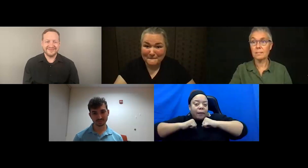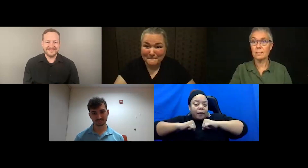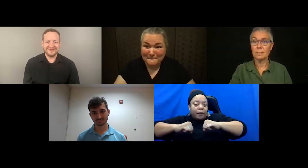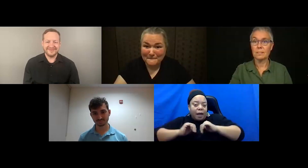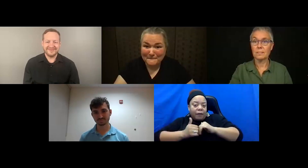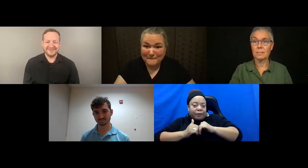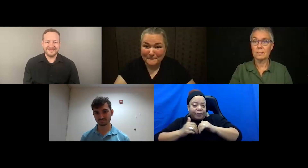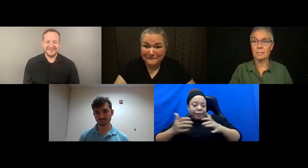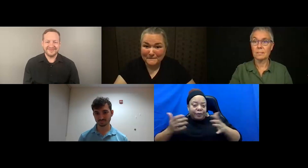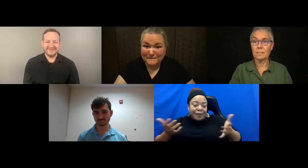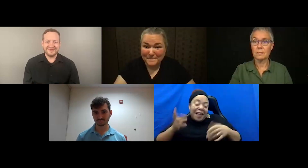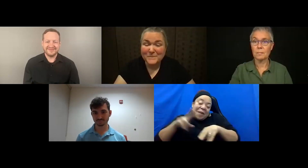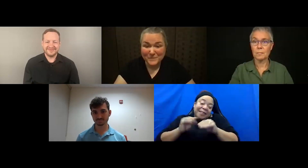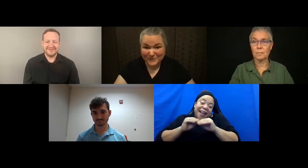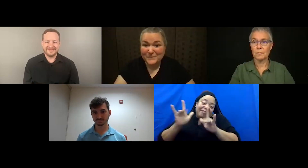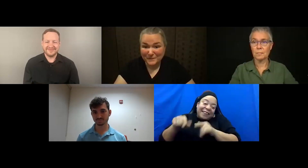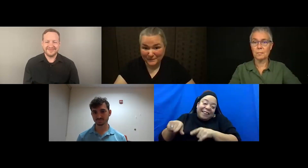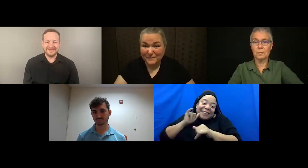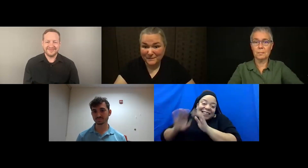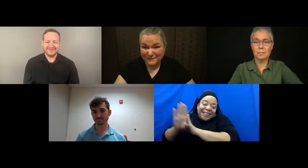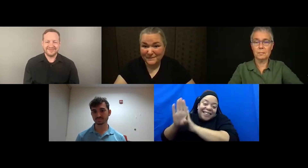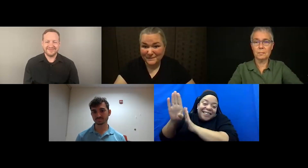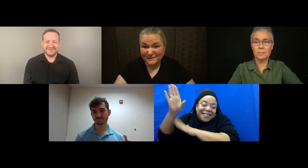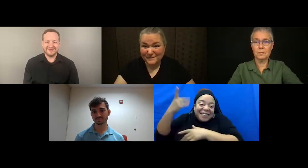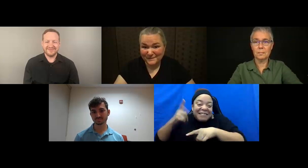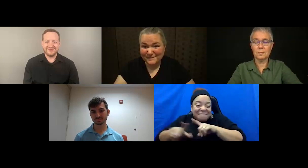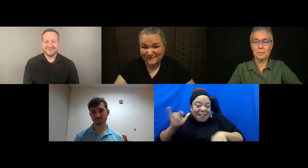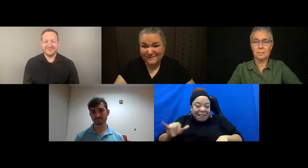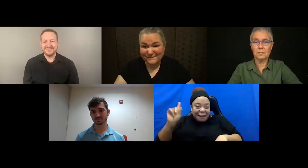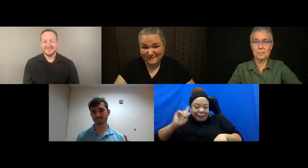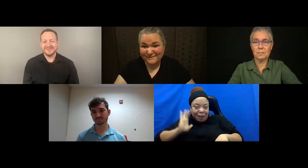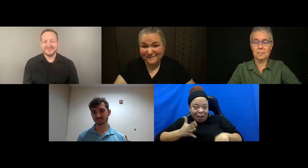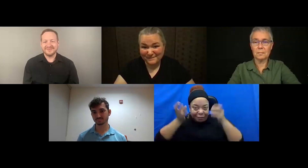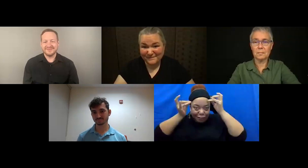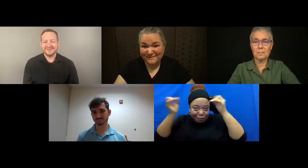How can you protect yourself? Obviously this is developing with AI,